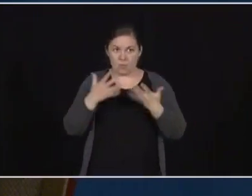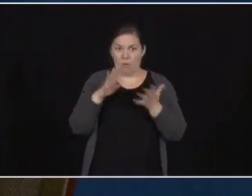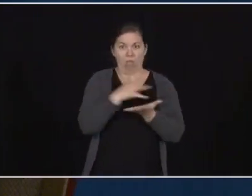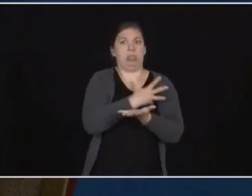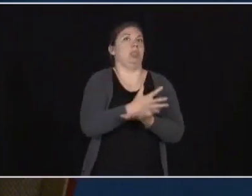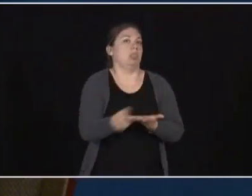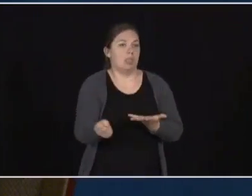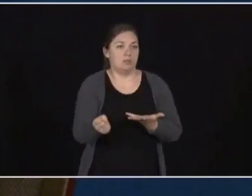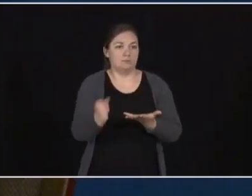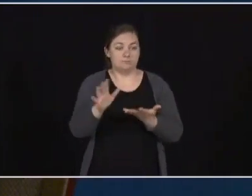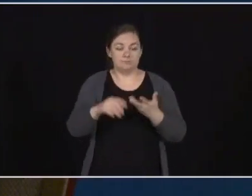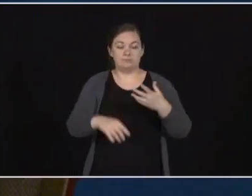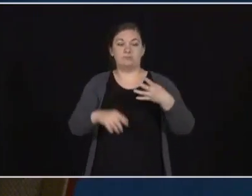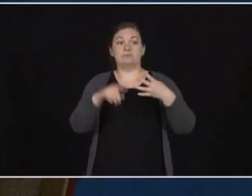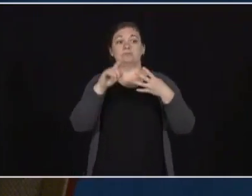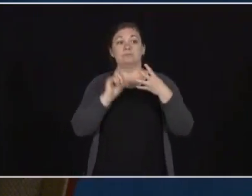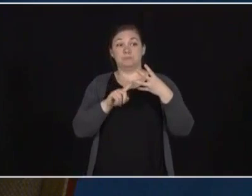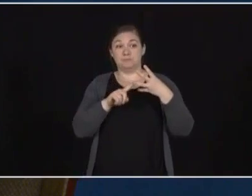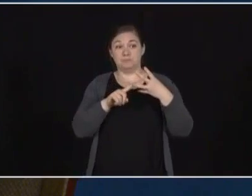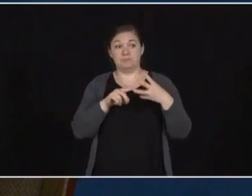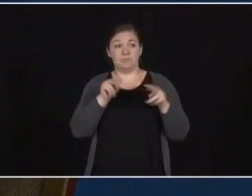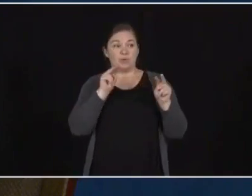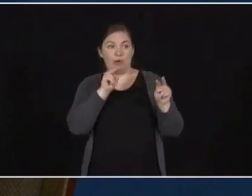We also look at